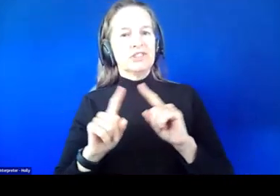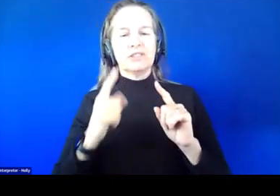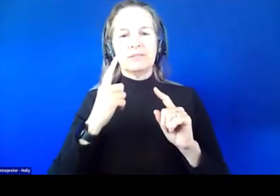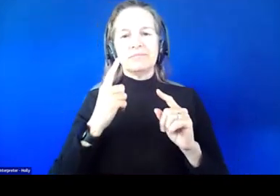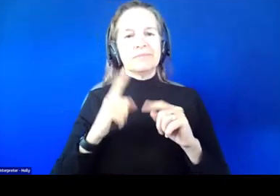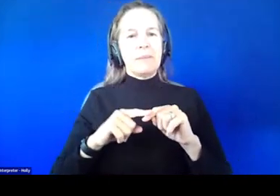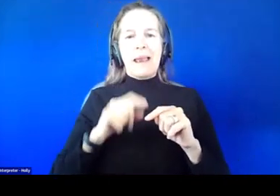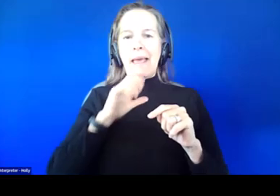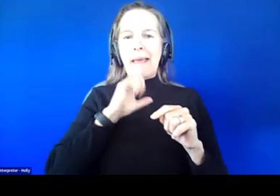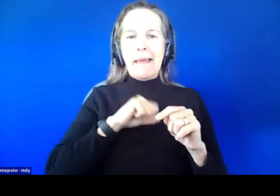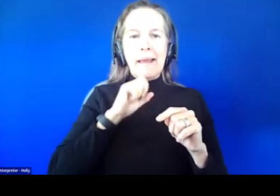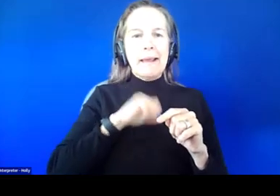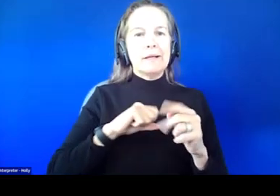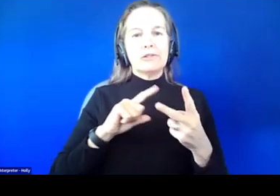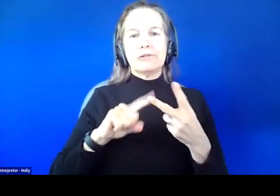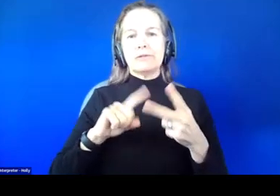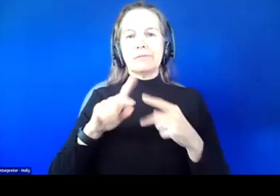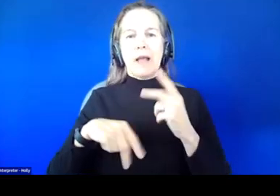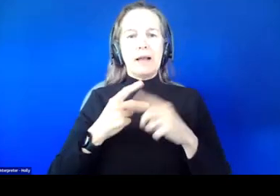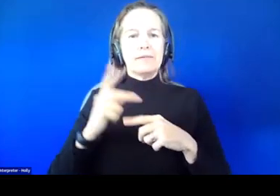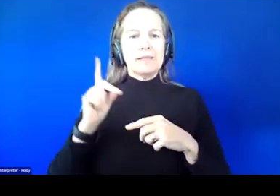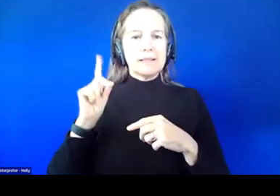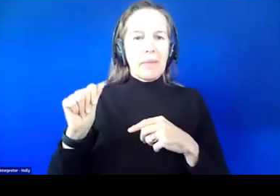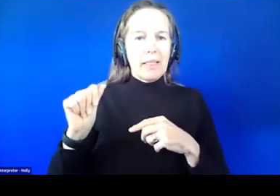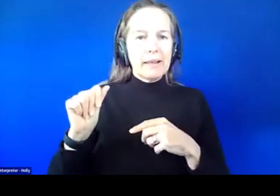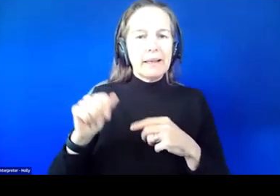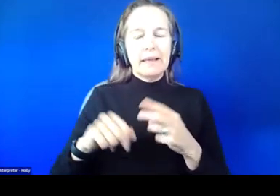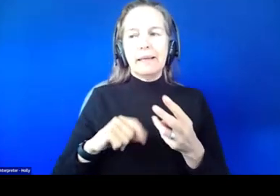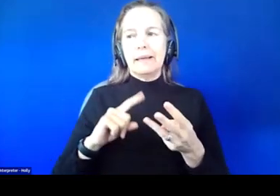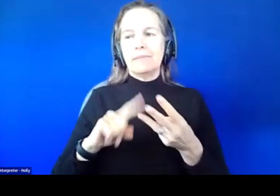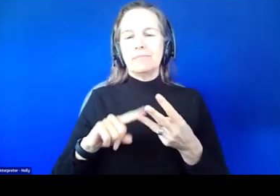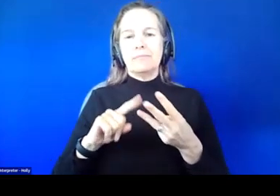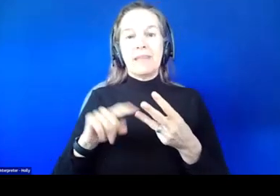whether someone is also eligible for Medicare,